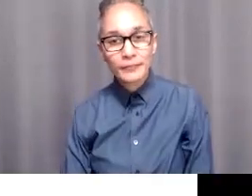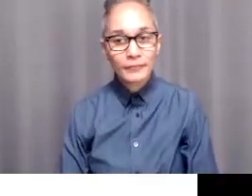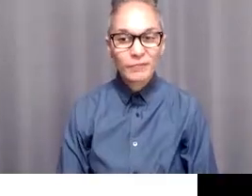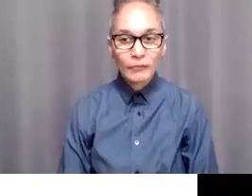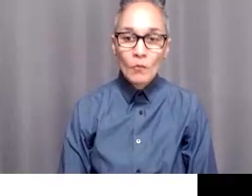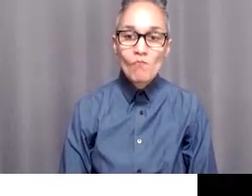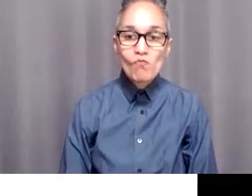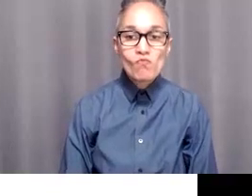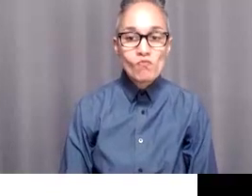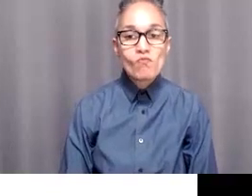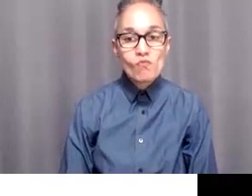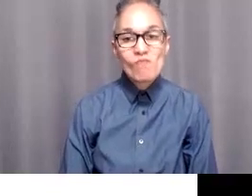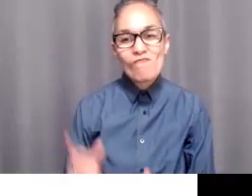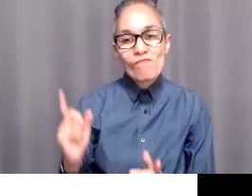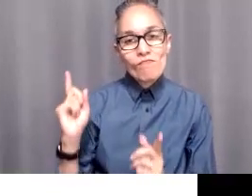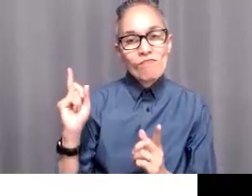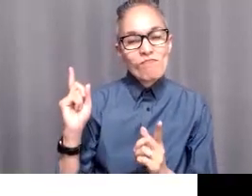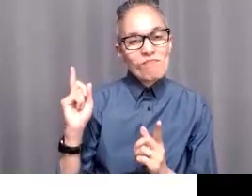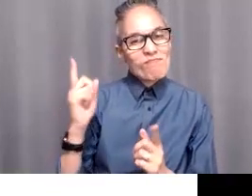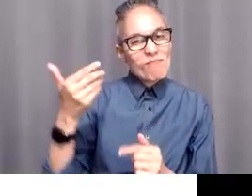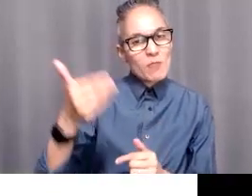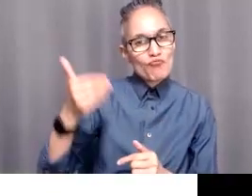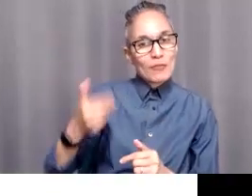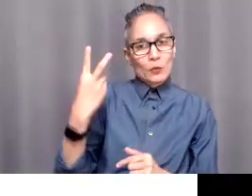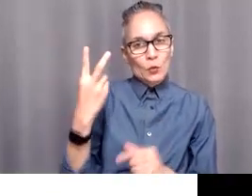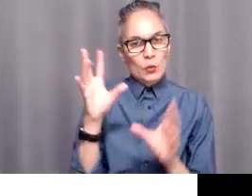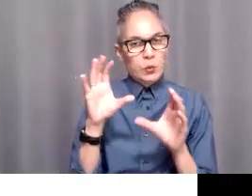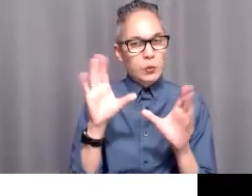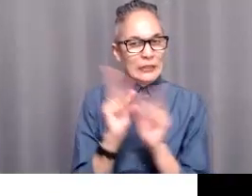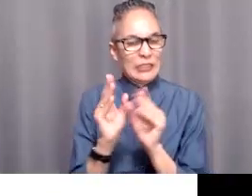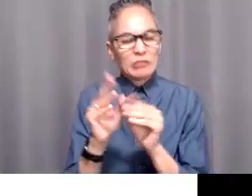And so as we've done in the past two sessions, I'm sort of just going to give you an overview of RSI.